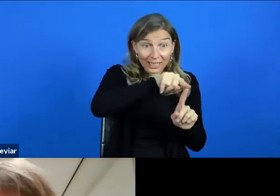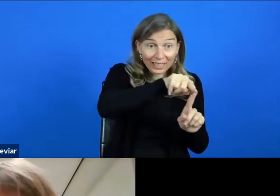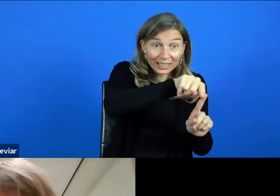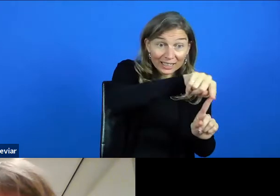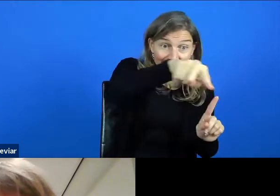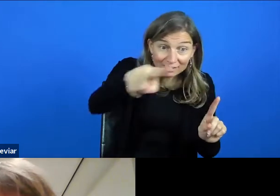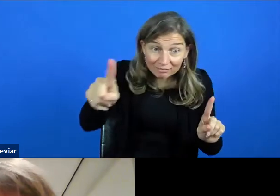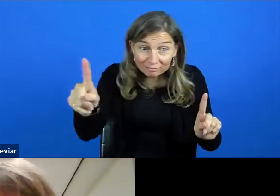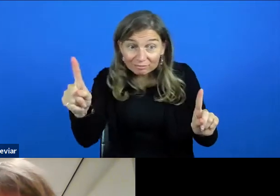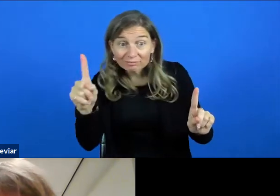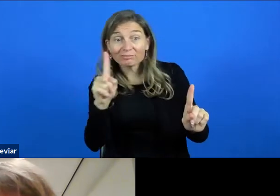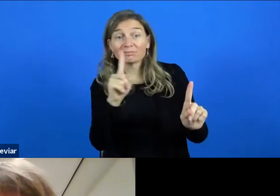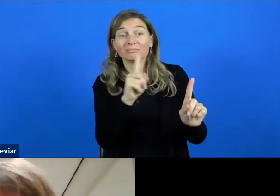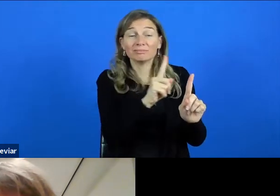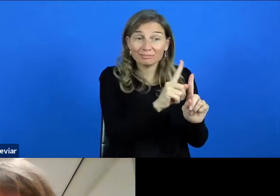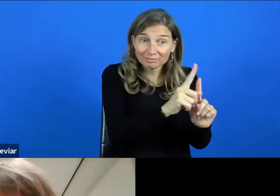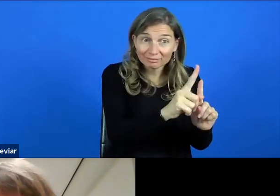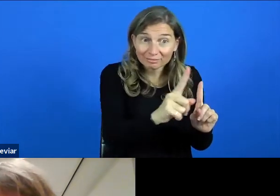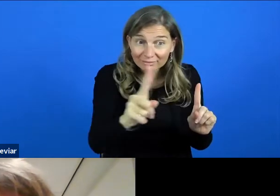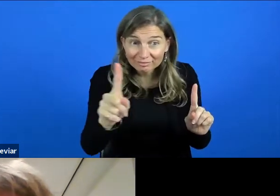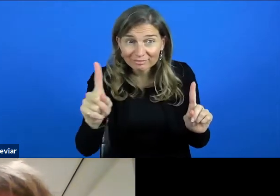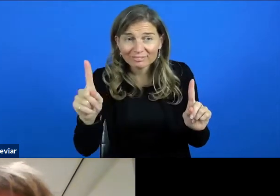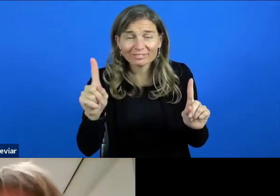these doors going around, revolving doors, I can't go away.